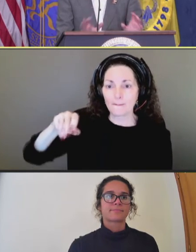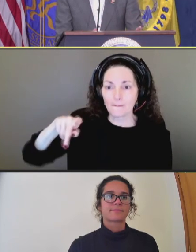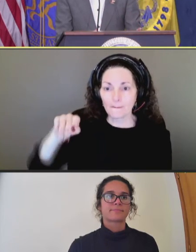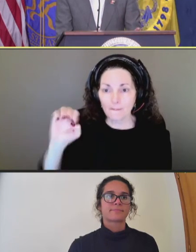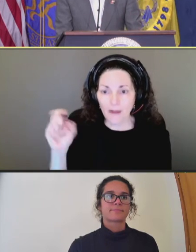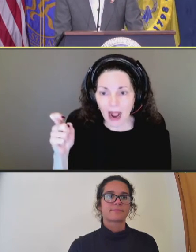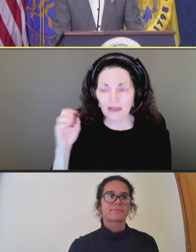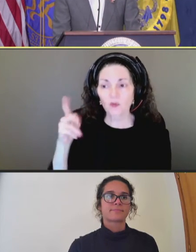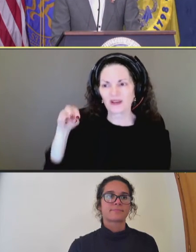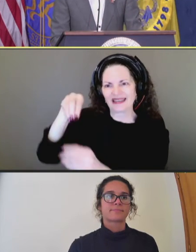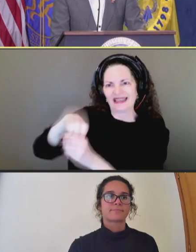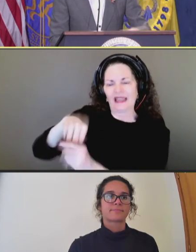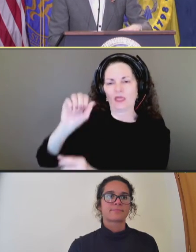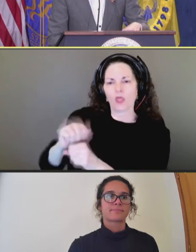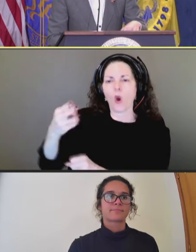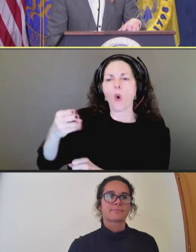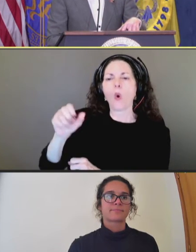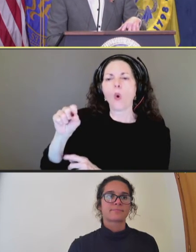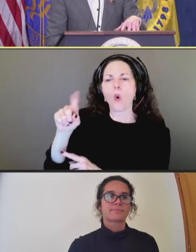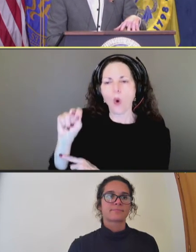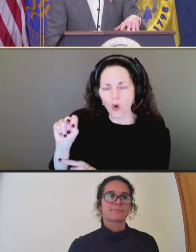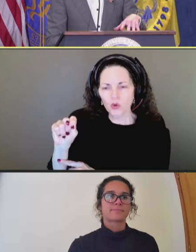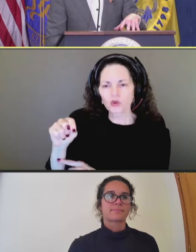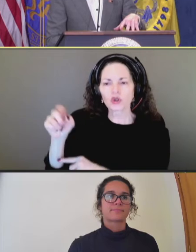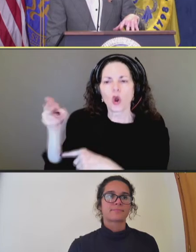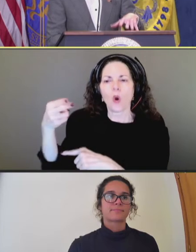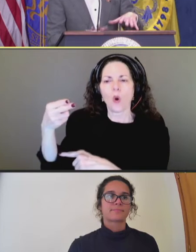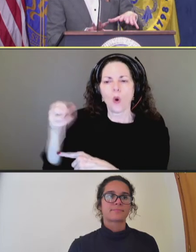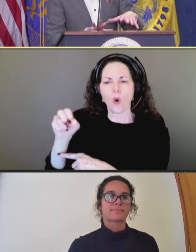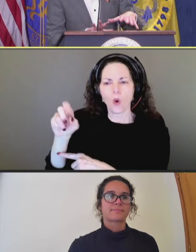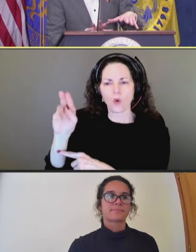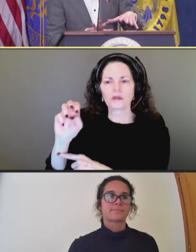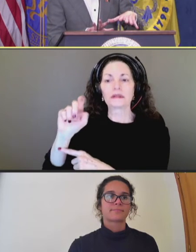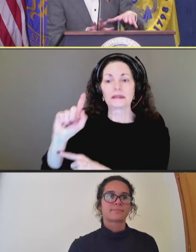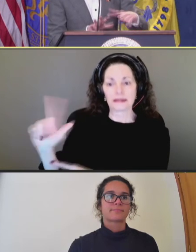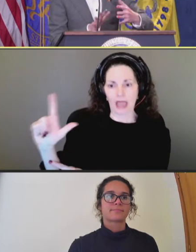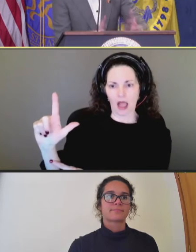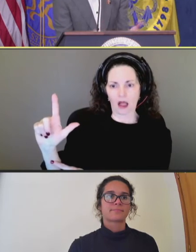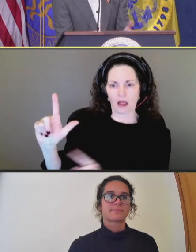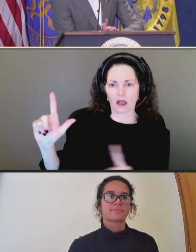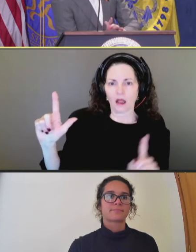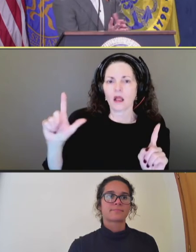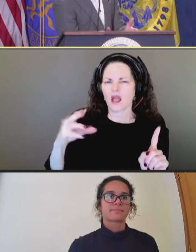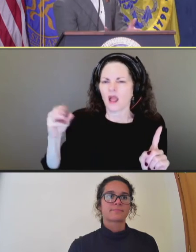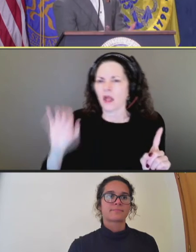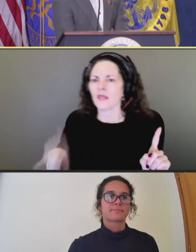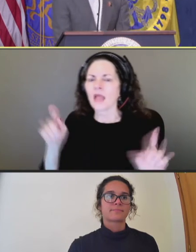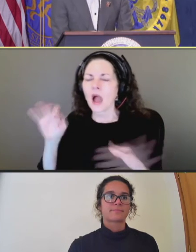hotel. And it was -- originally people were like, "Is this actually going to